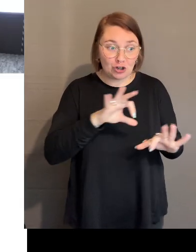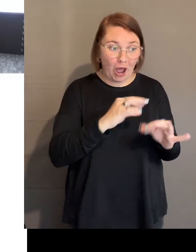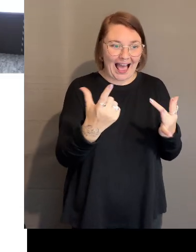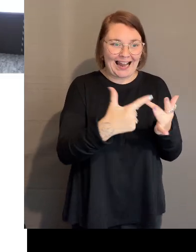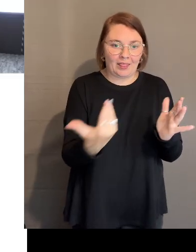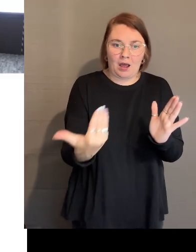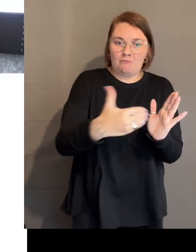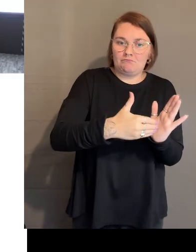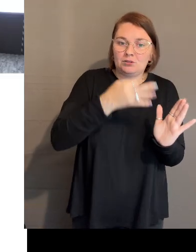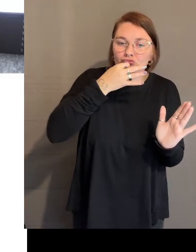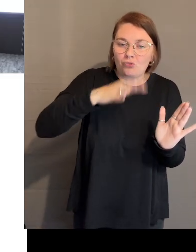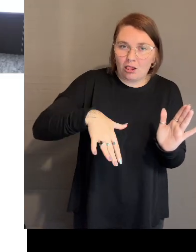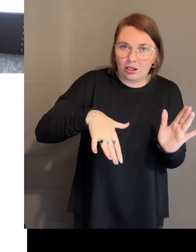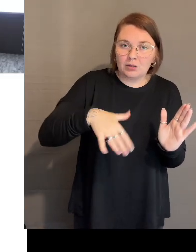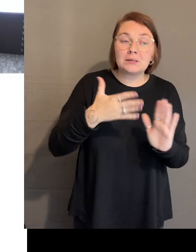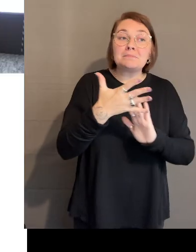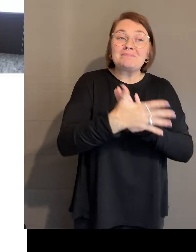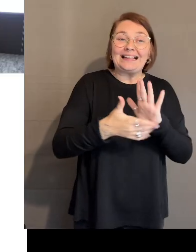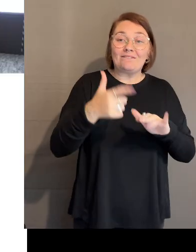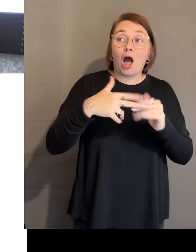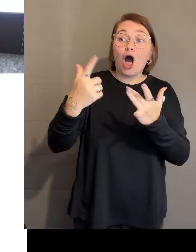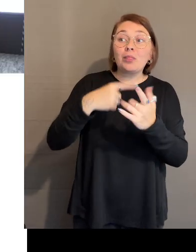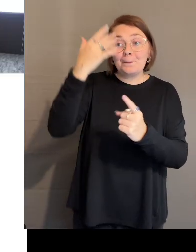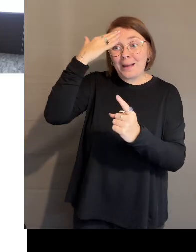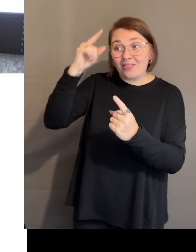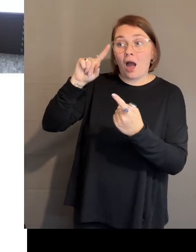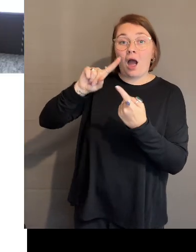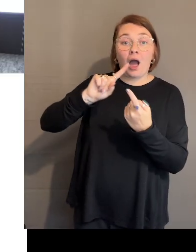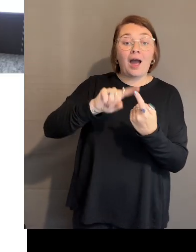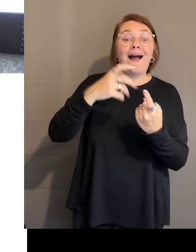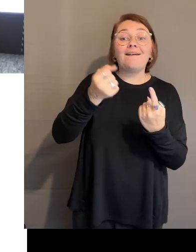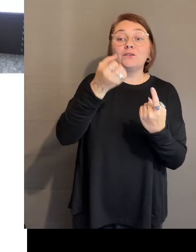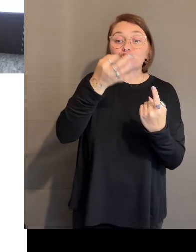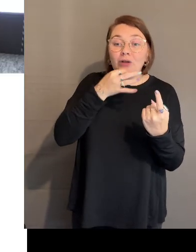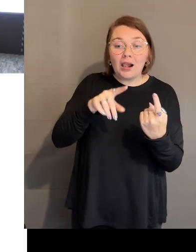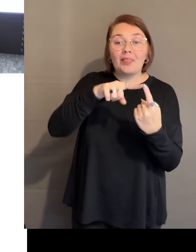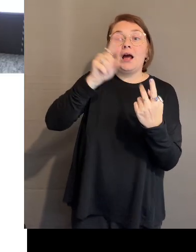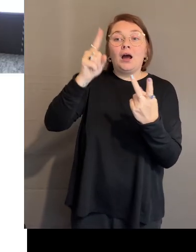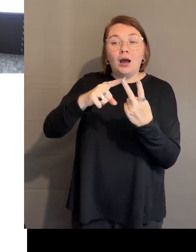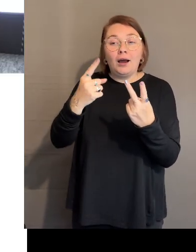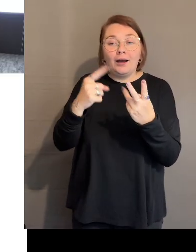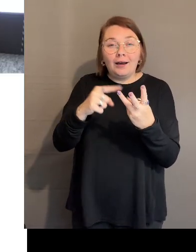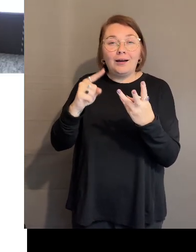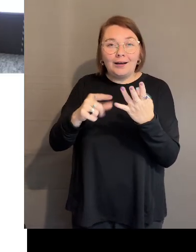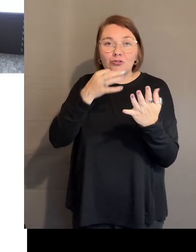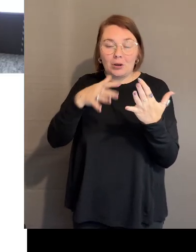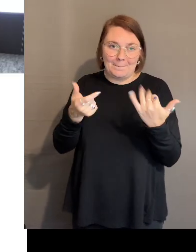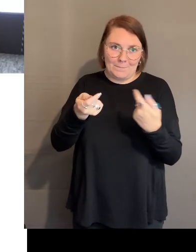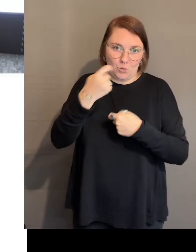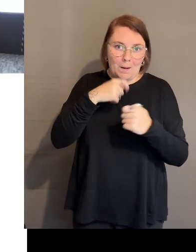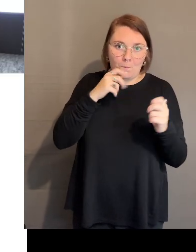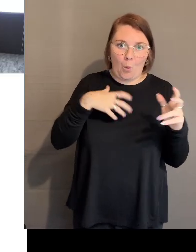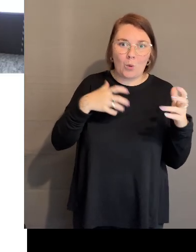By not having an additional children, if other mothers have additional children, they will suffer